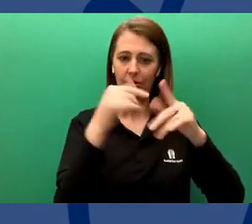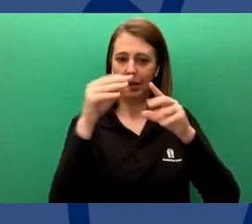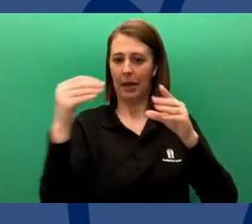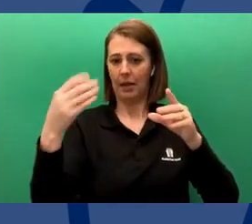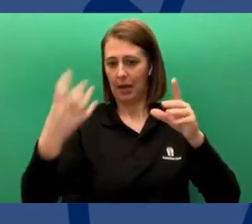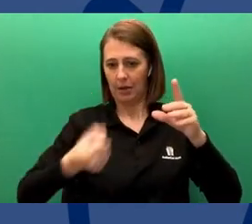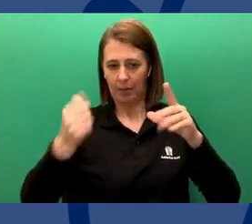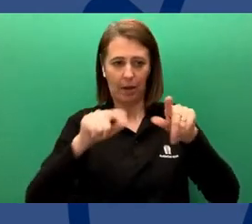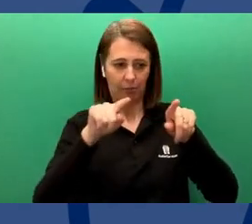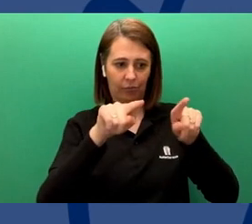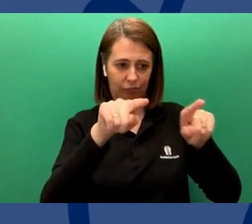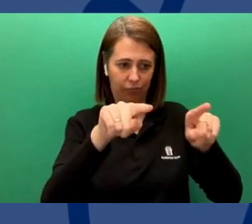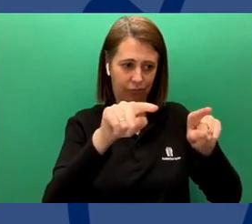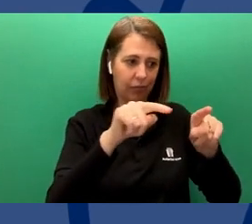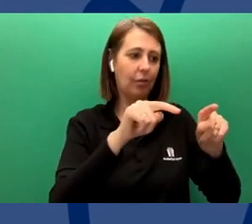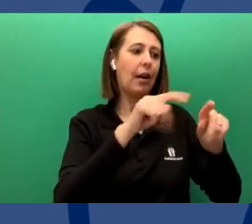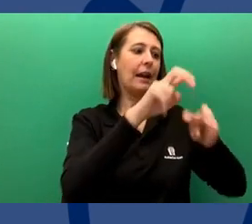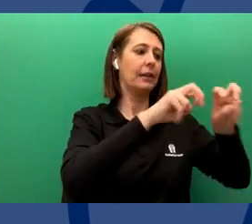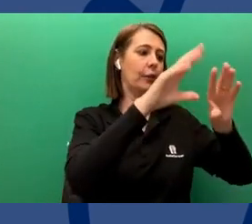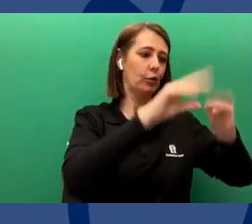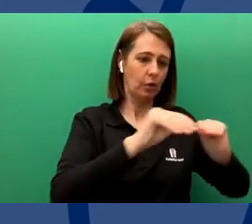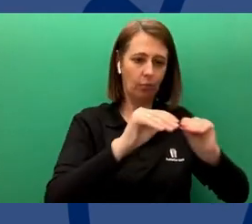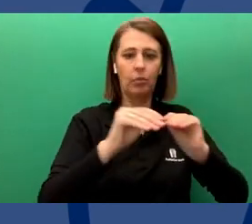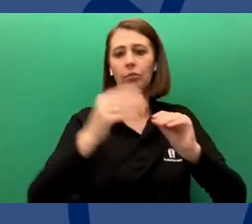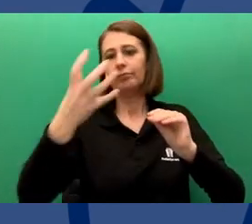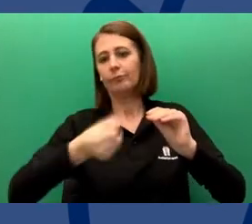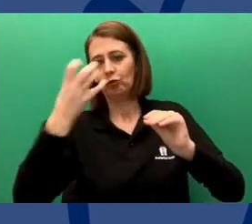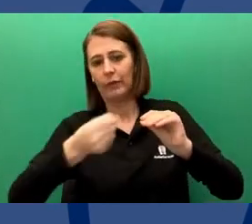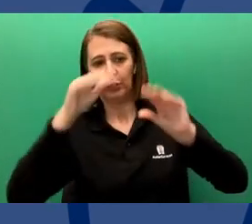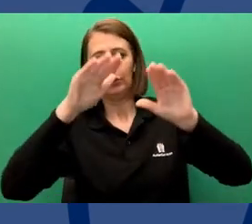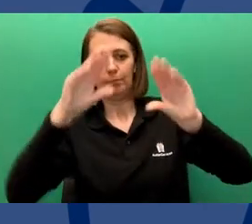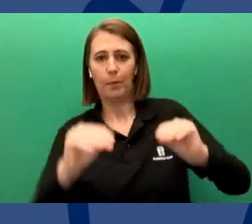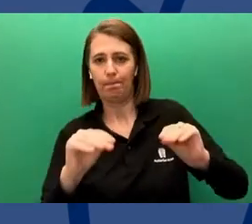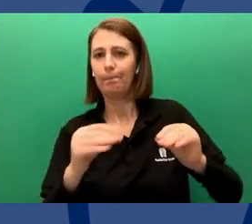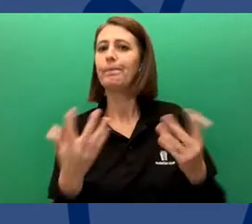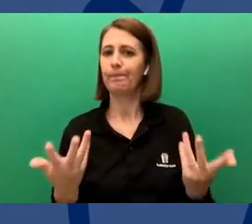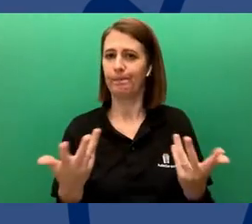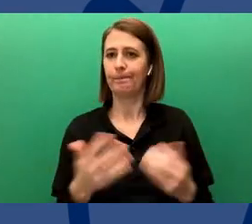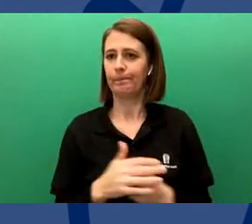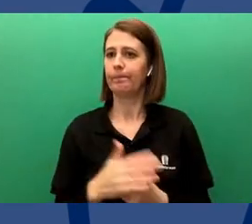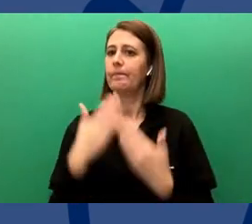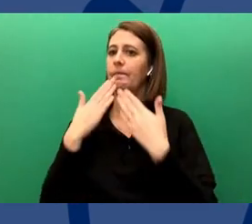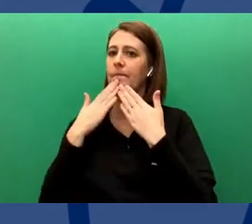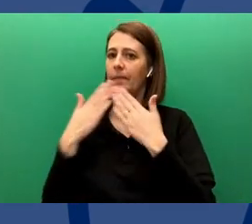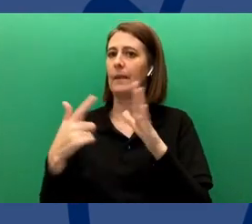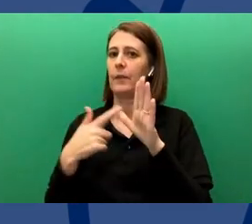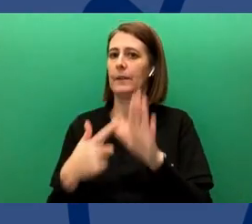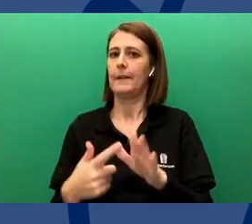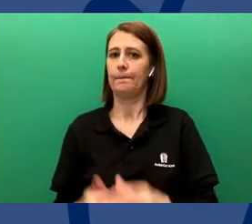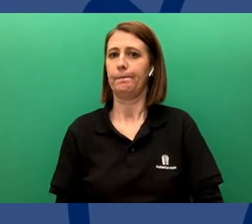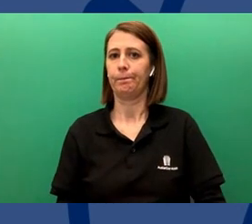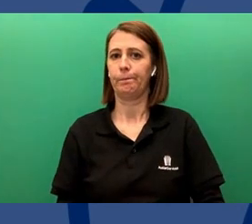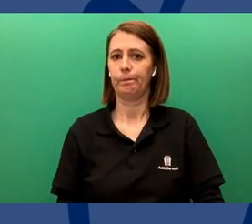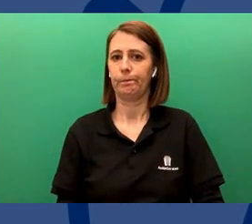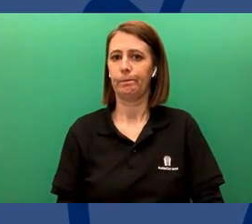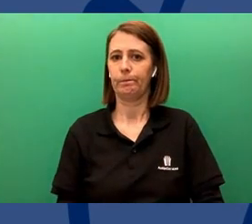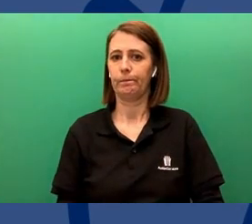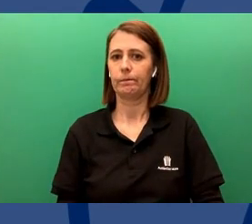ceases, then revenue ceases. Fantastic. Thank you for that answer, Michael. I will now throw it open to the panel for